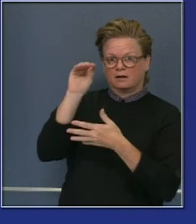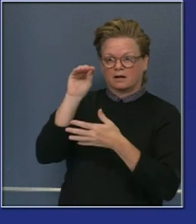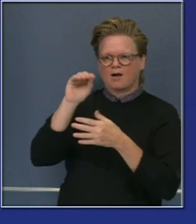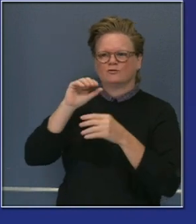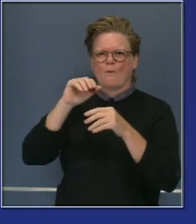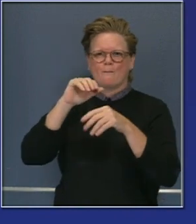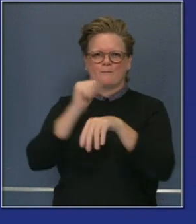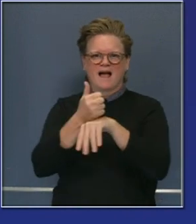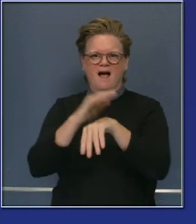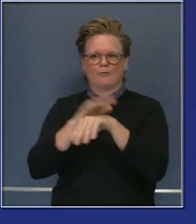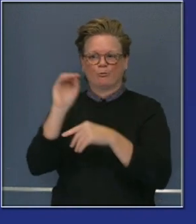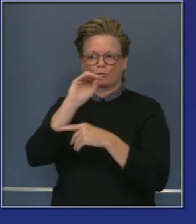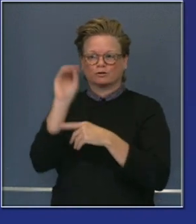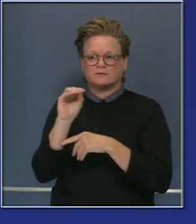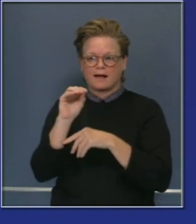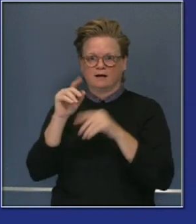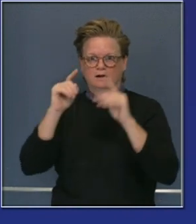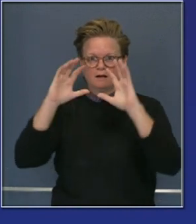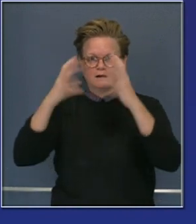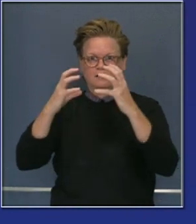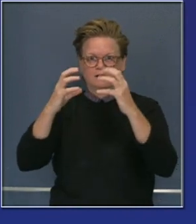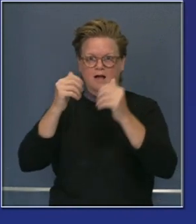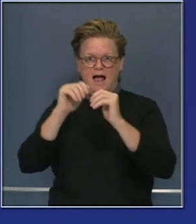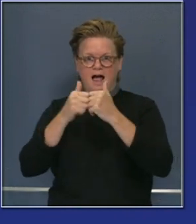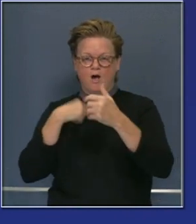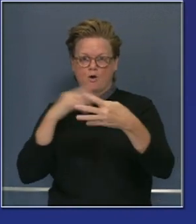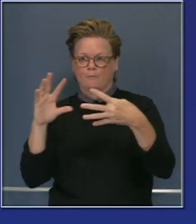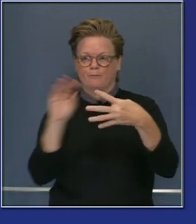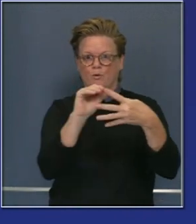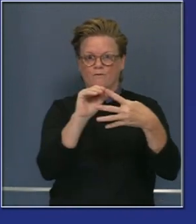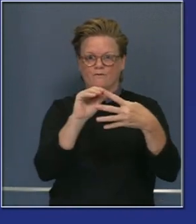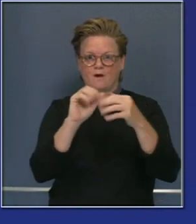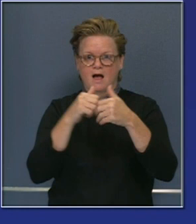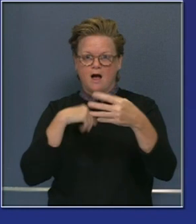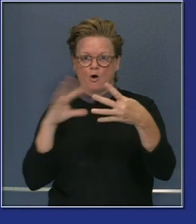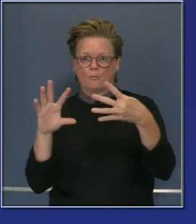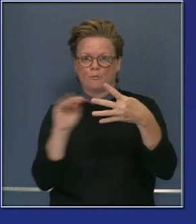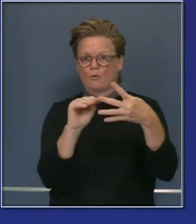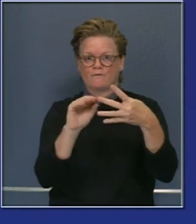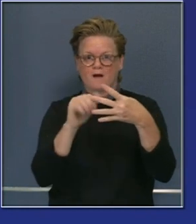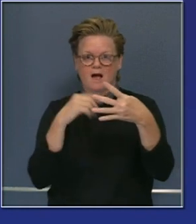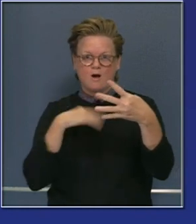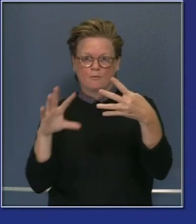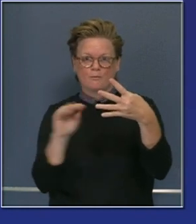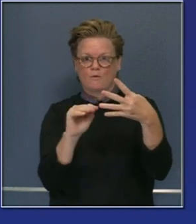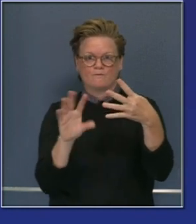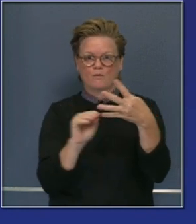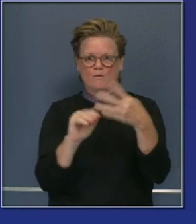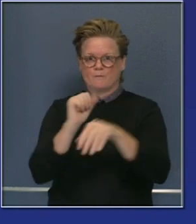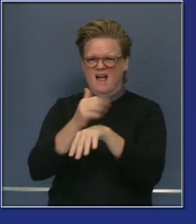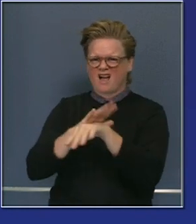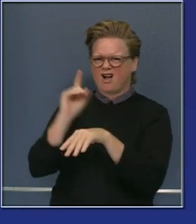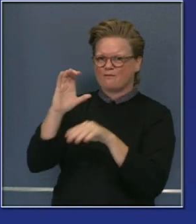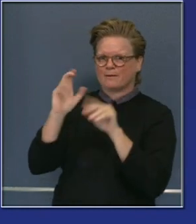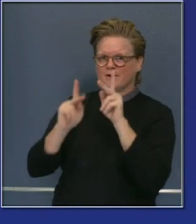POPULATION AND THOSE ARE POSITIVITY RATES NORTH OF A % AND YOU WILL SEE WHERE THE STATE OF CALIFORNIA IS CLOSER